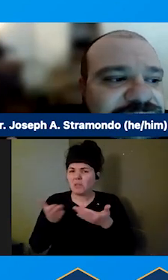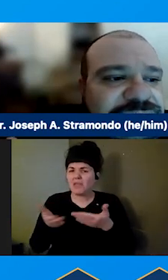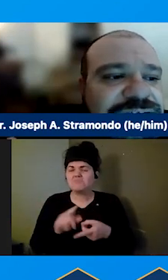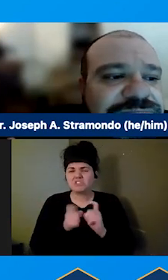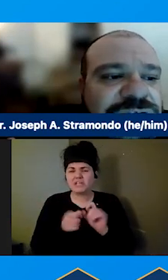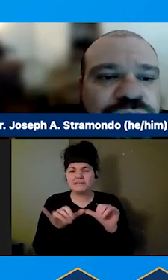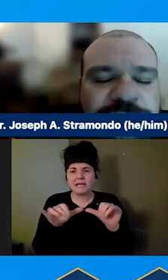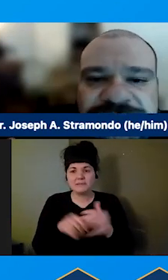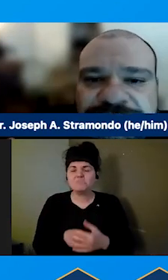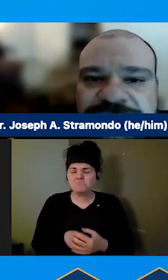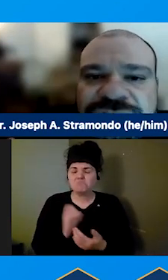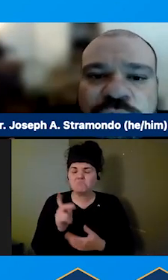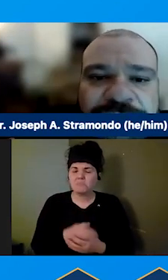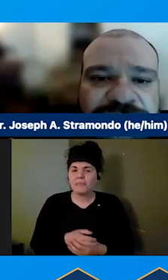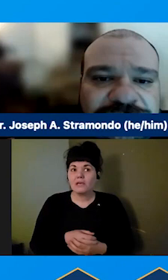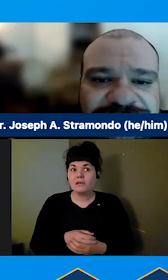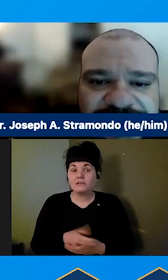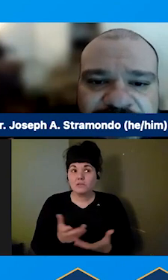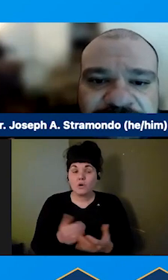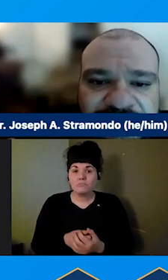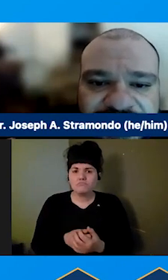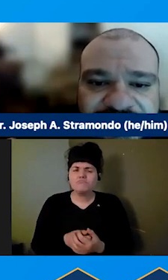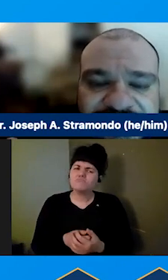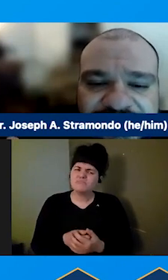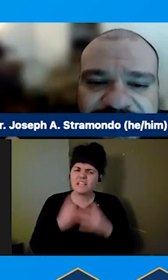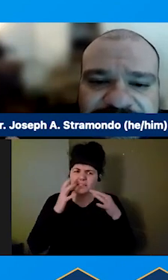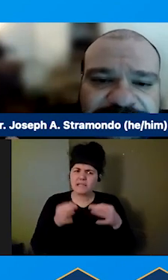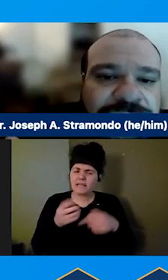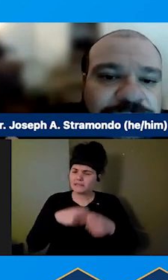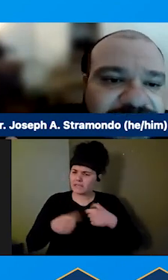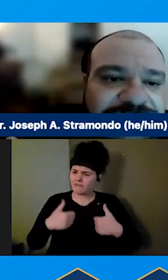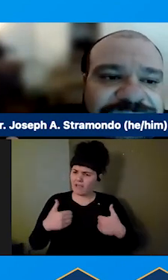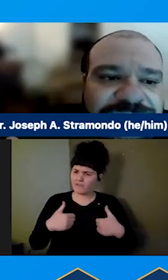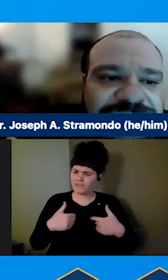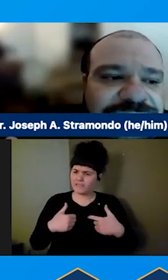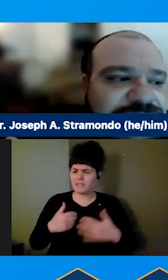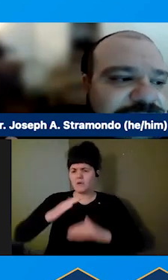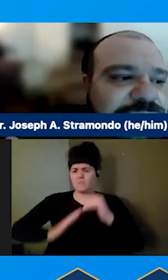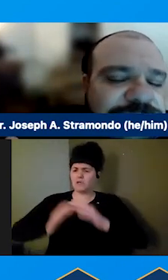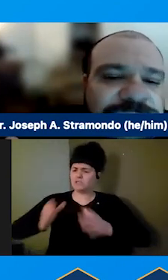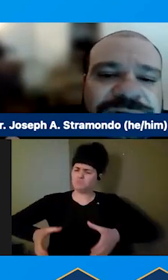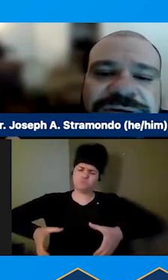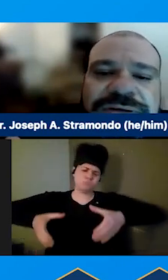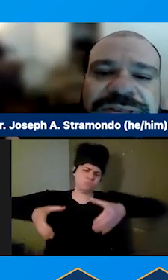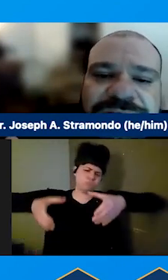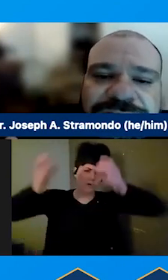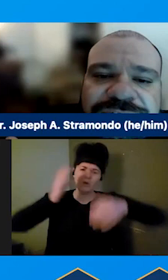instead of having these enormous sort of dormitory-style buildings where lots of disabled